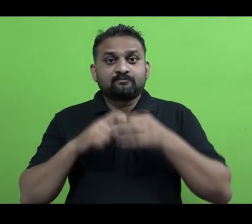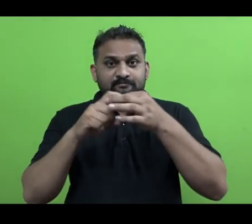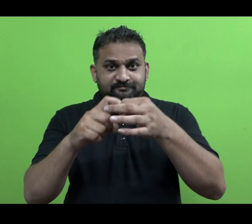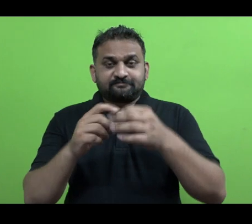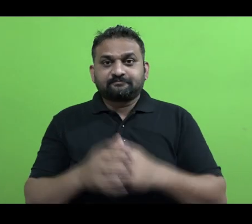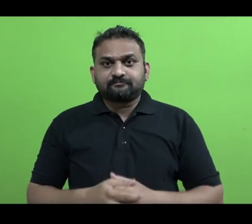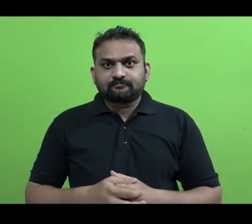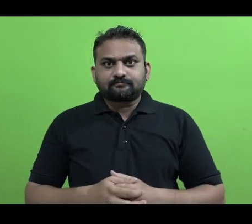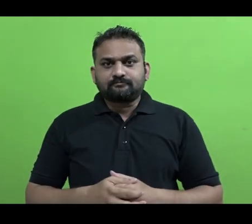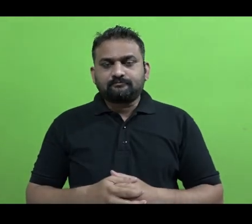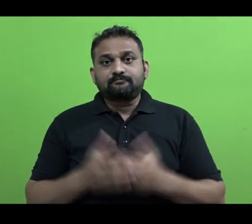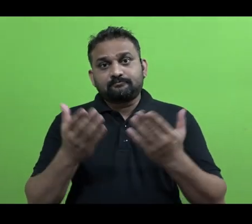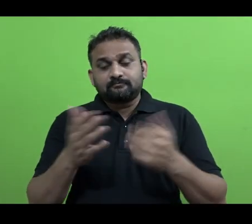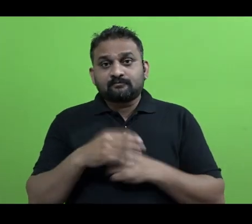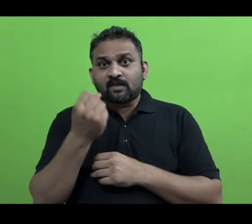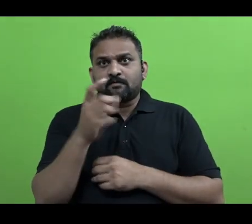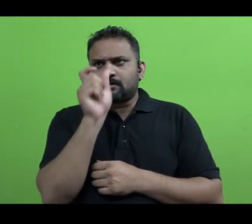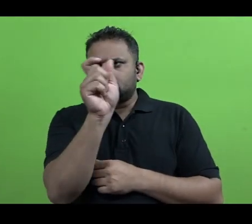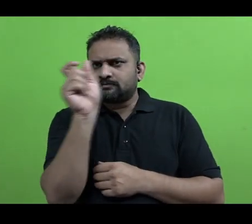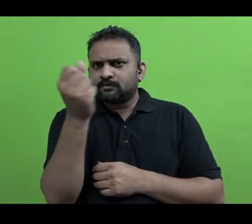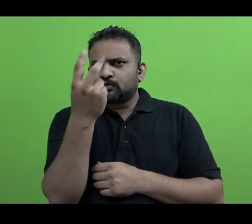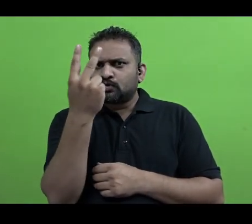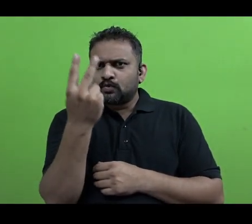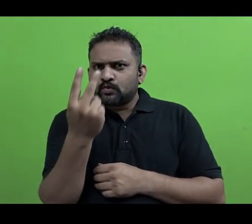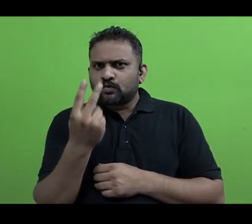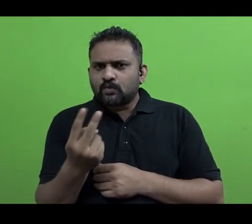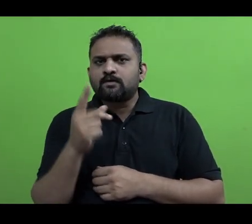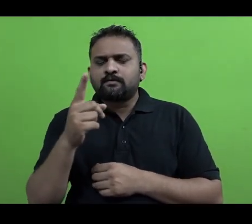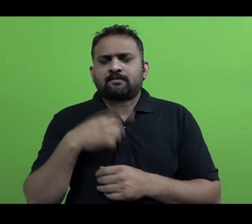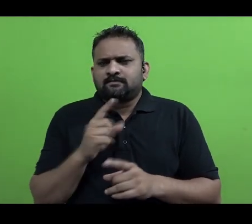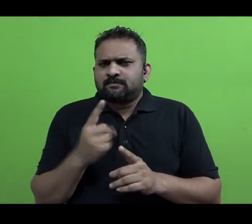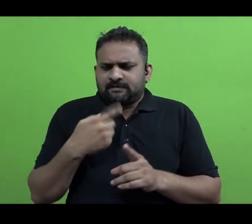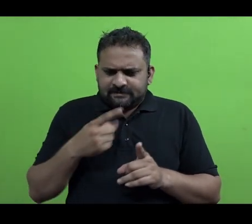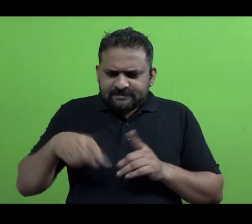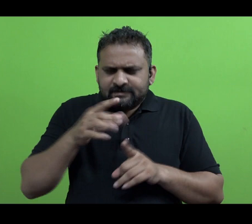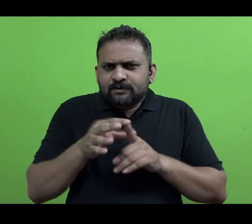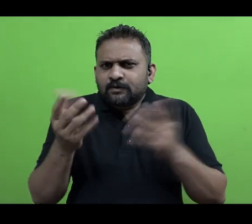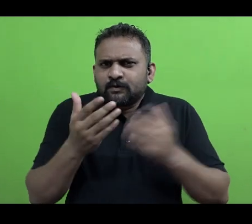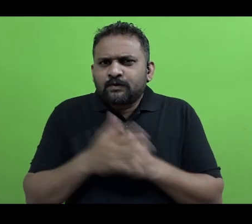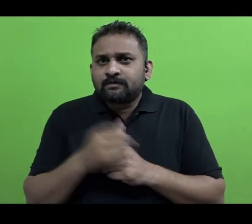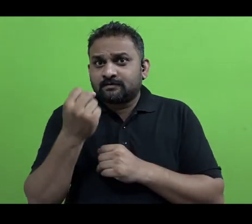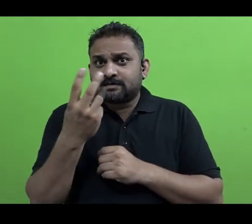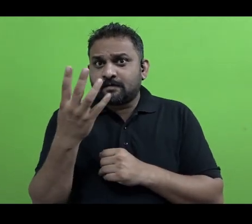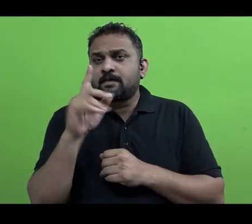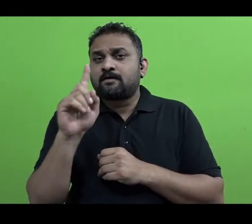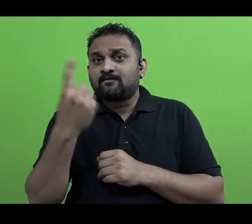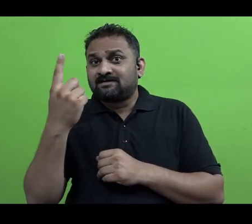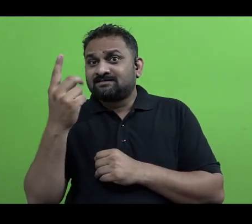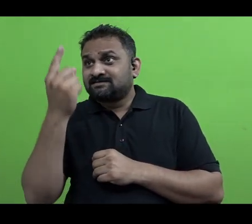The first sum. Now when we have two digit numbers, the first thing we need to do is add the numbers